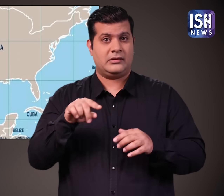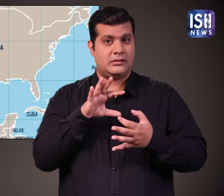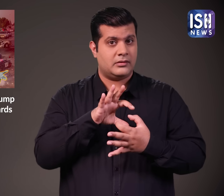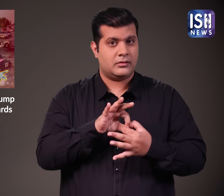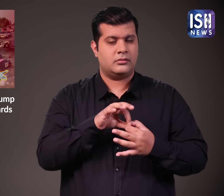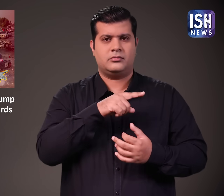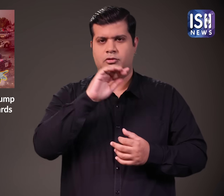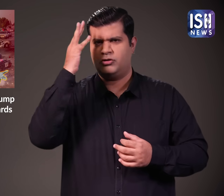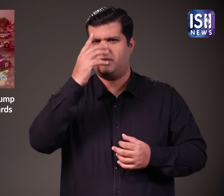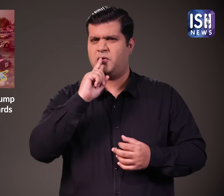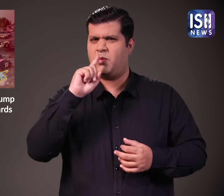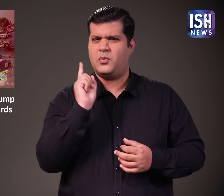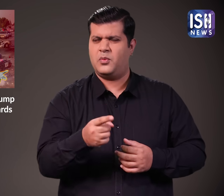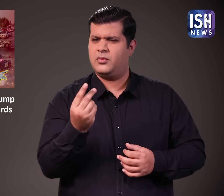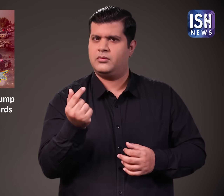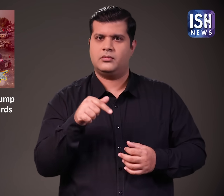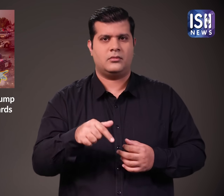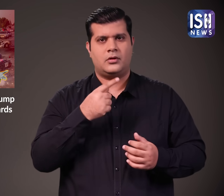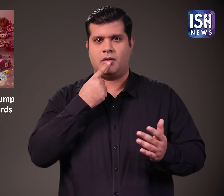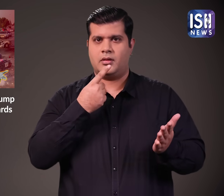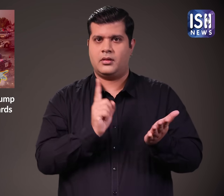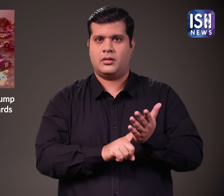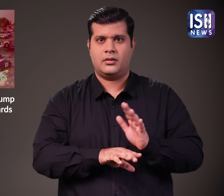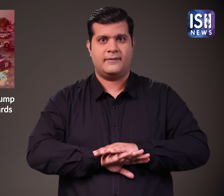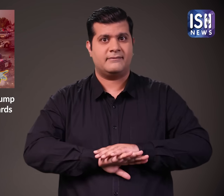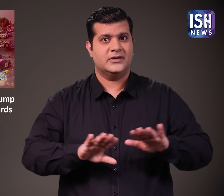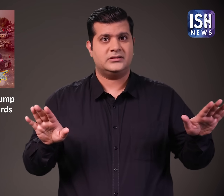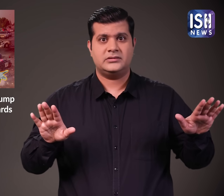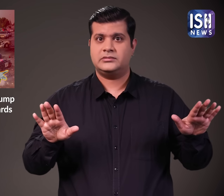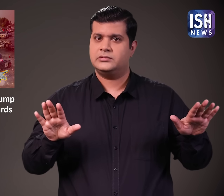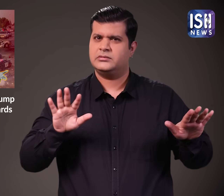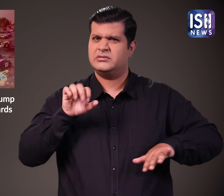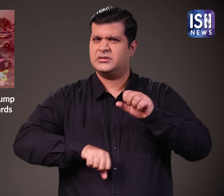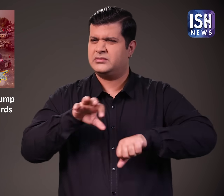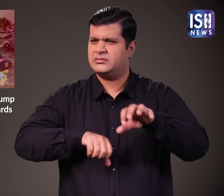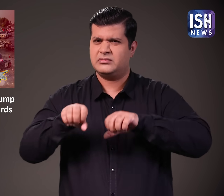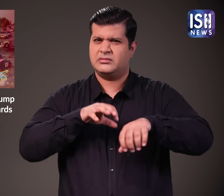Now Trump has ordered to deport the illegal immigrants. This is actually happening.